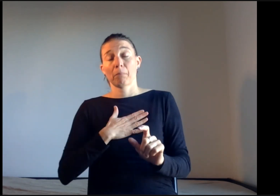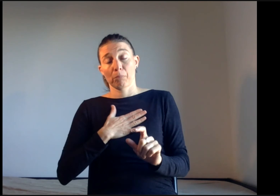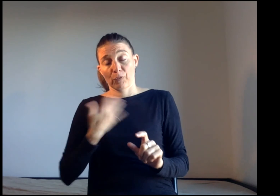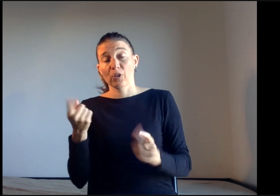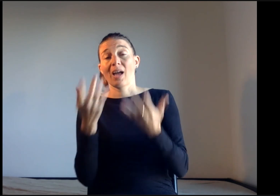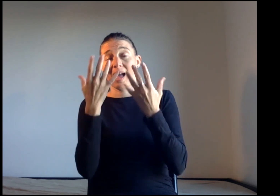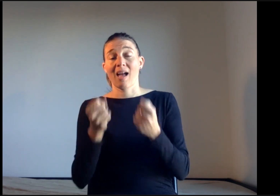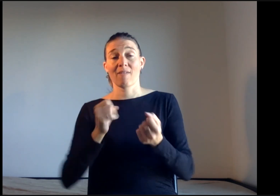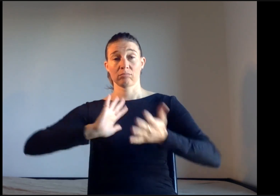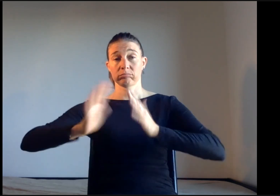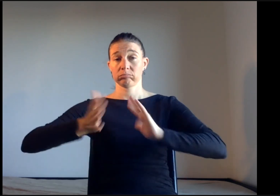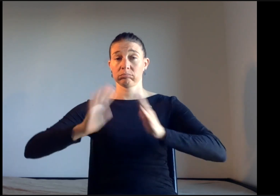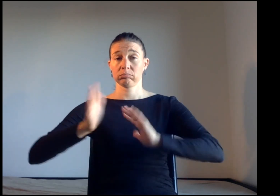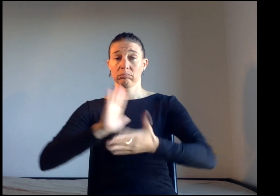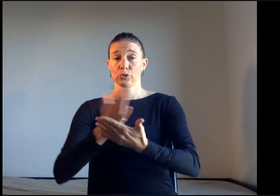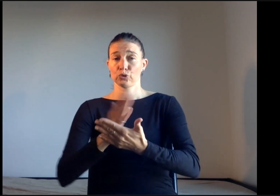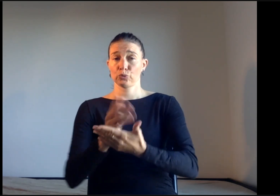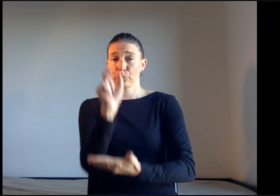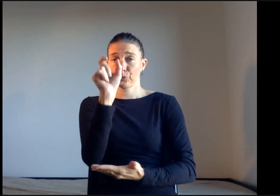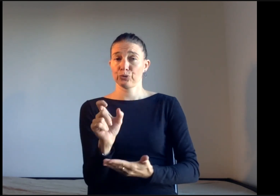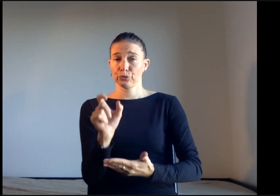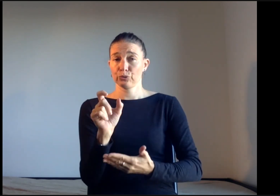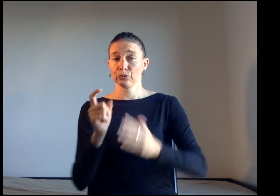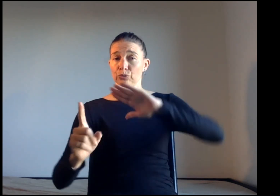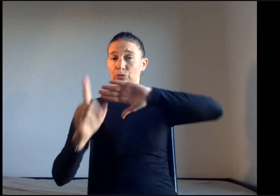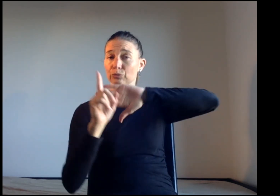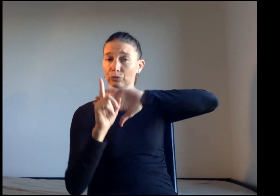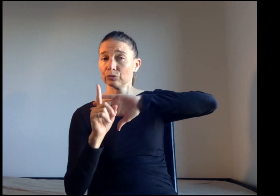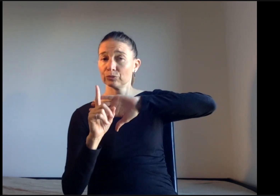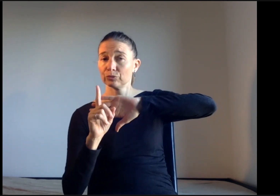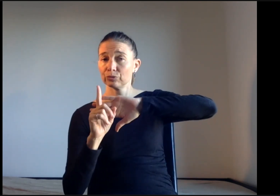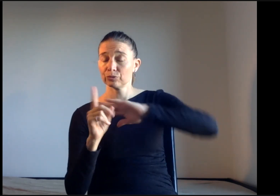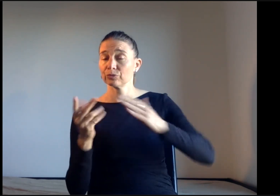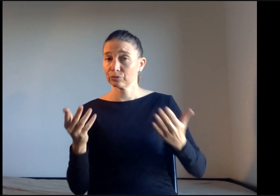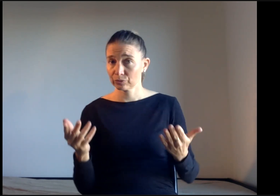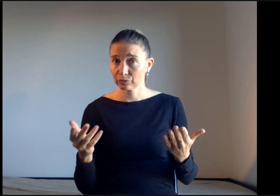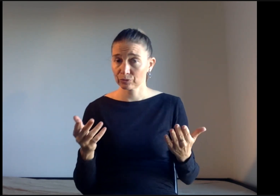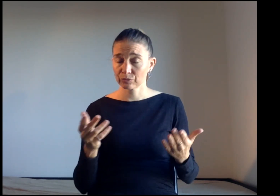And the other thing is we have a difficulties with the communication,